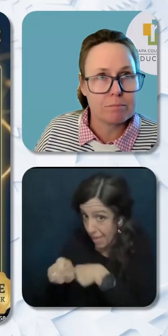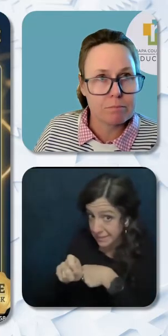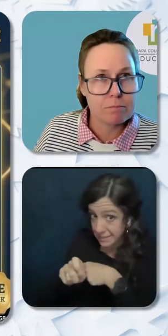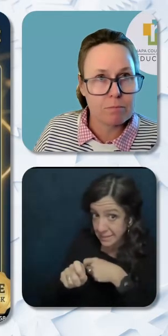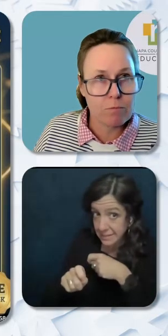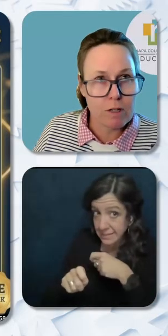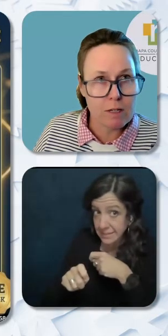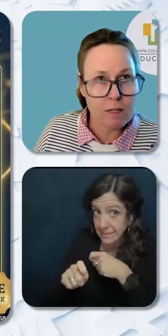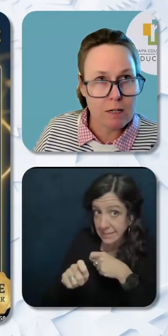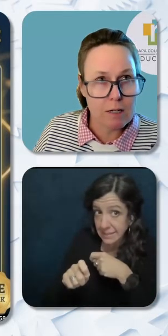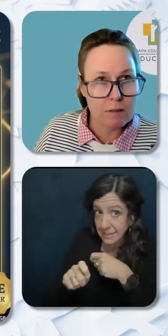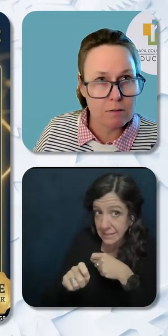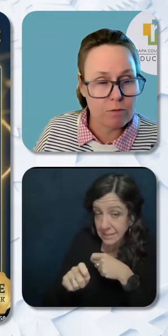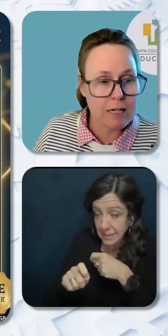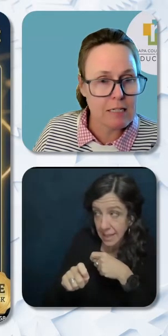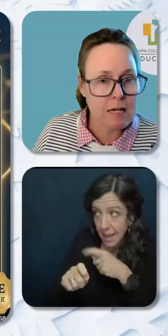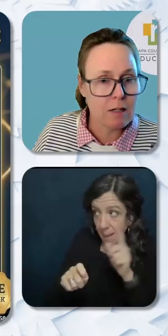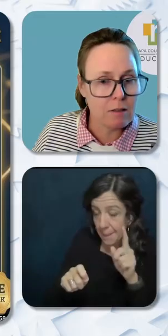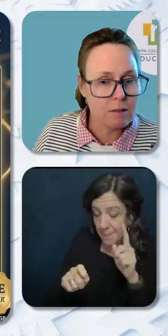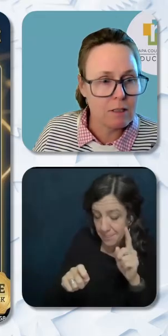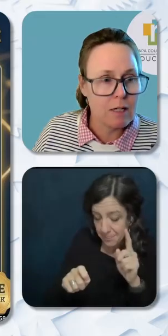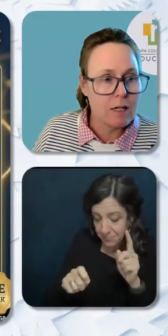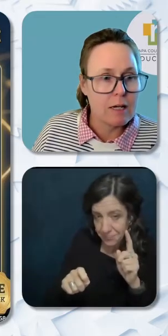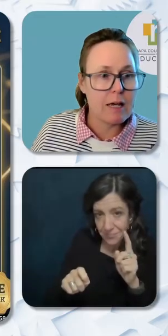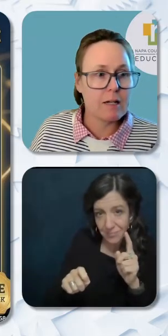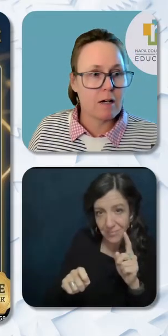V… VSL?